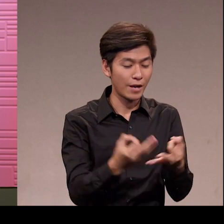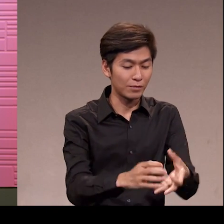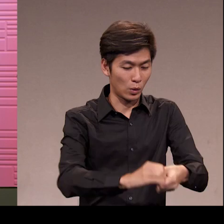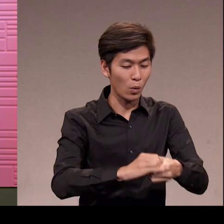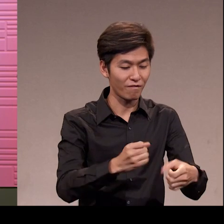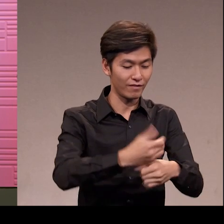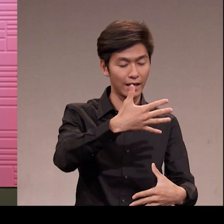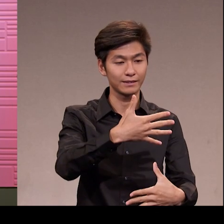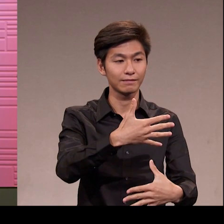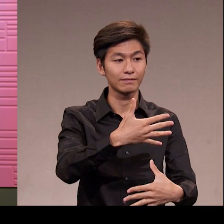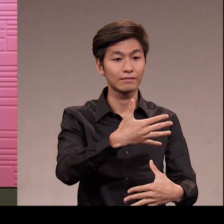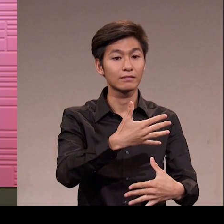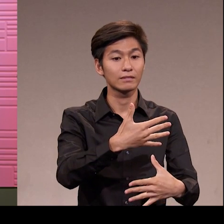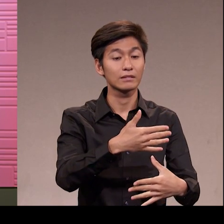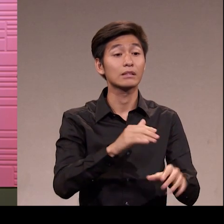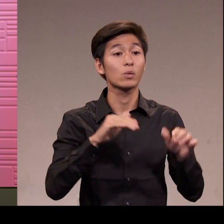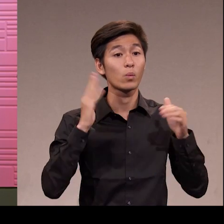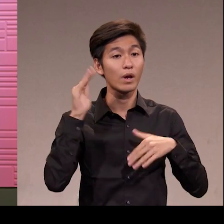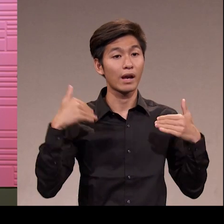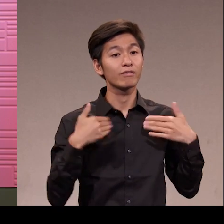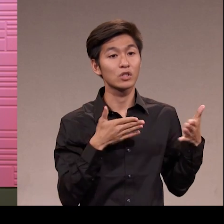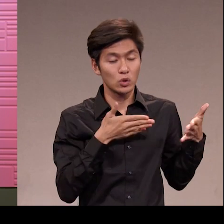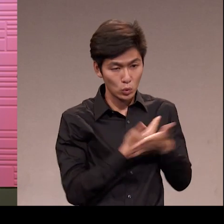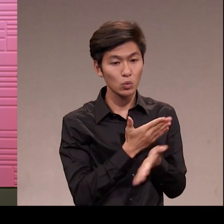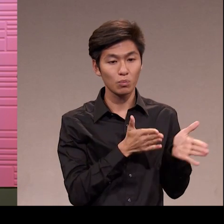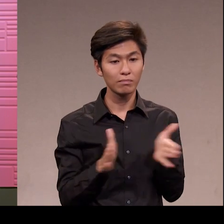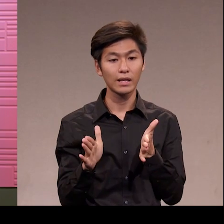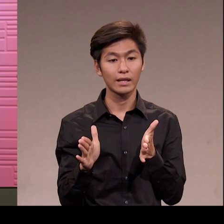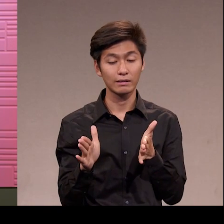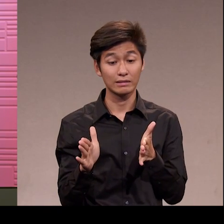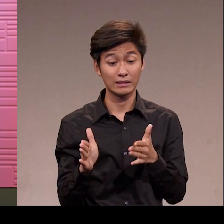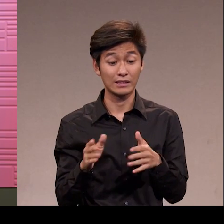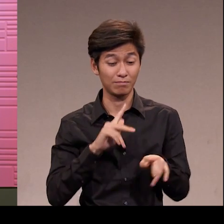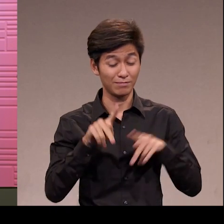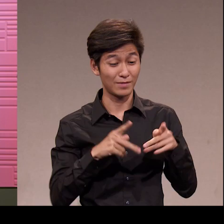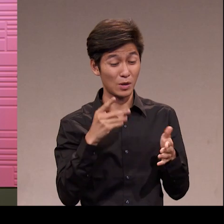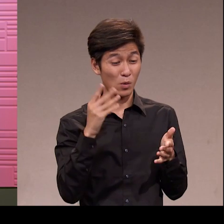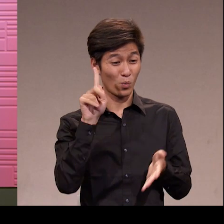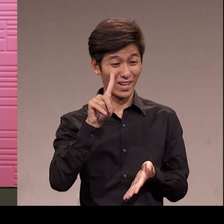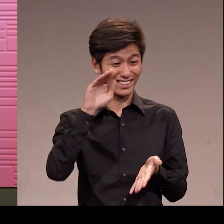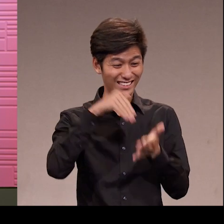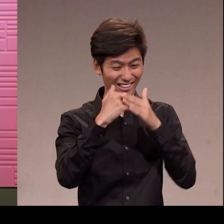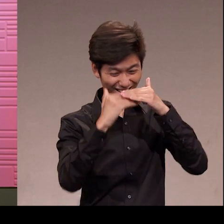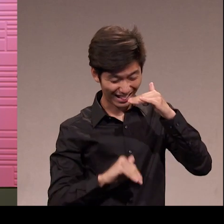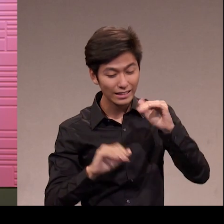We will be introducing new schemes so that those who earn less than $1,000 per month can afford a HDB flat.